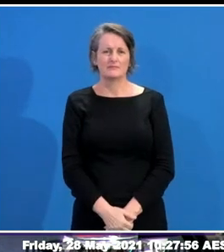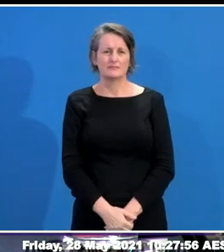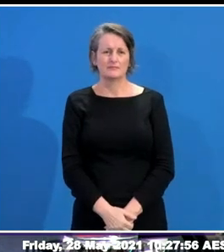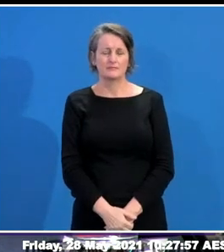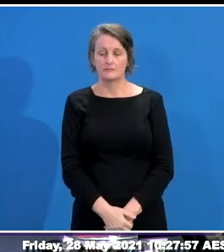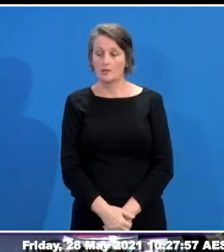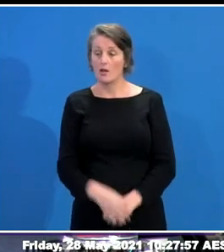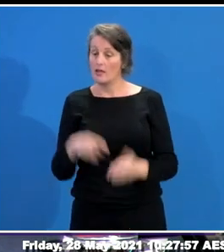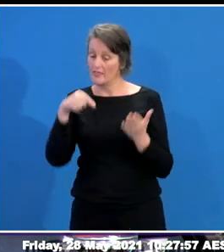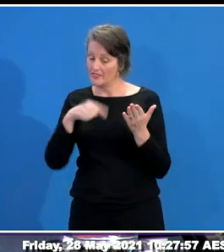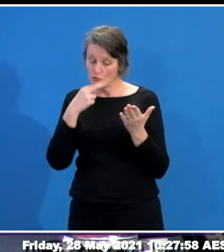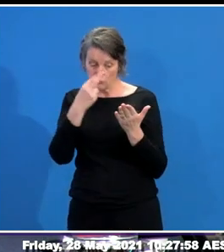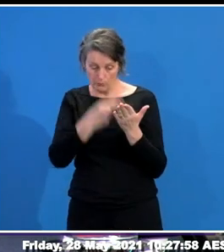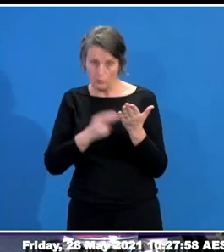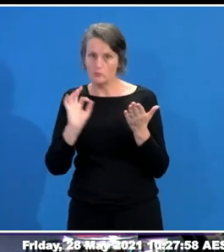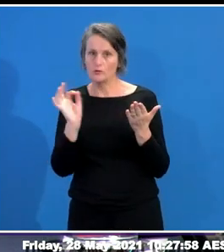Not in this particular section of section 5.